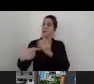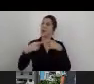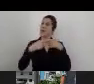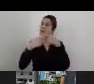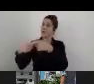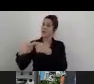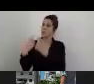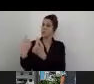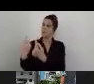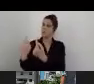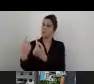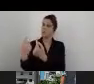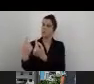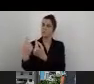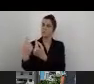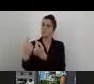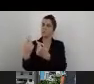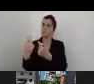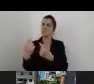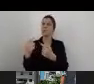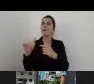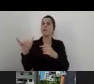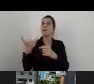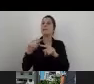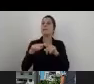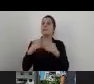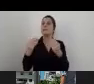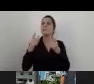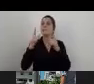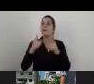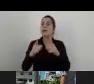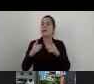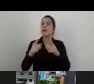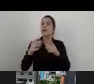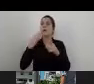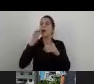what kind of things need to be prioritized first upon others,